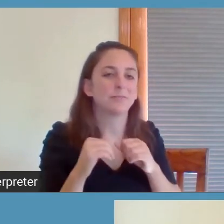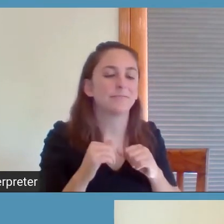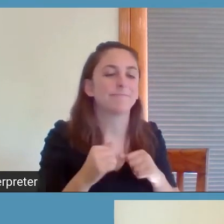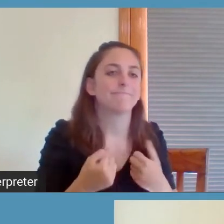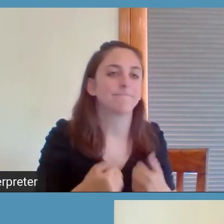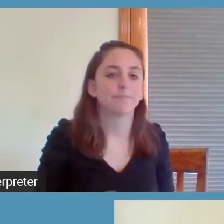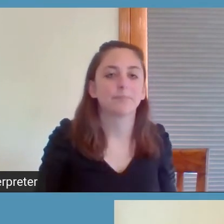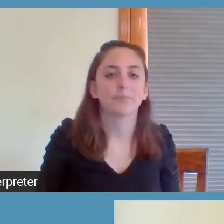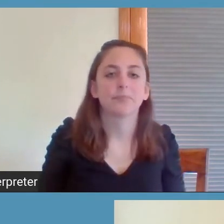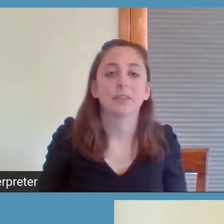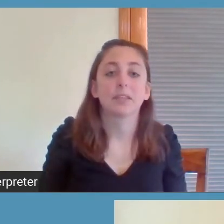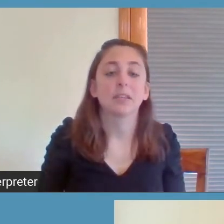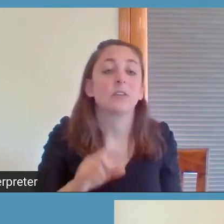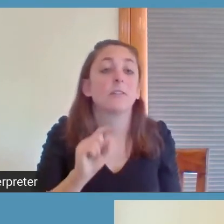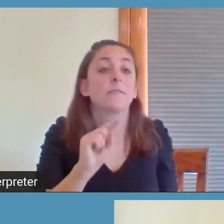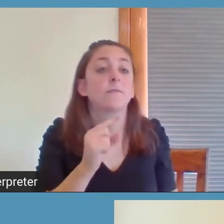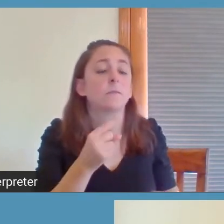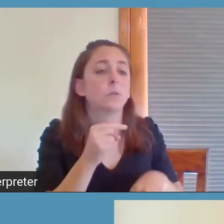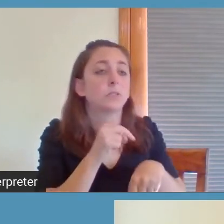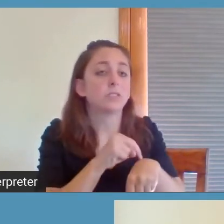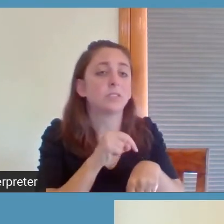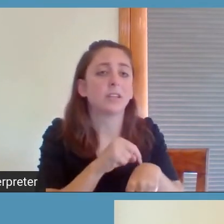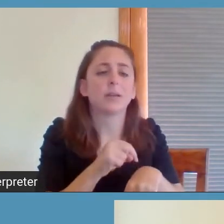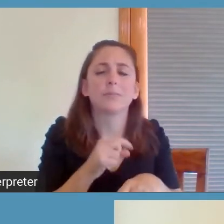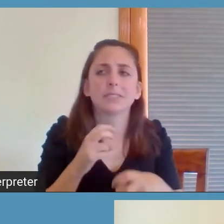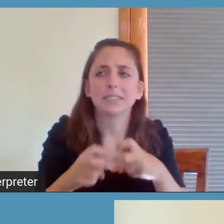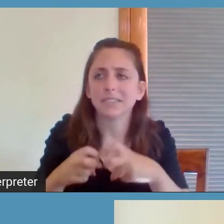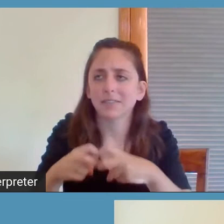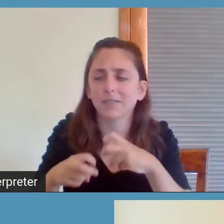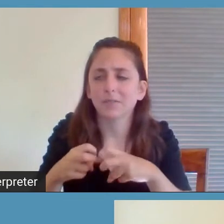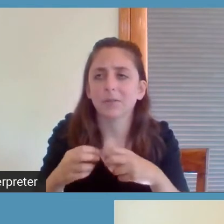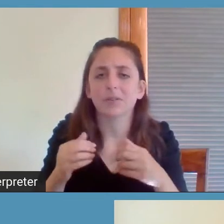be very difficult when i was doing the ibm the curator said you have the whole space